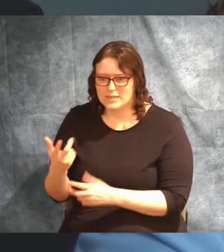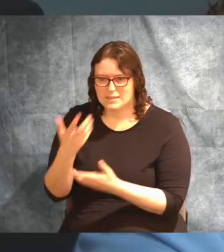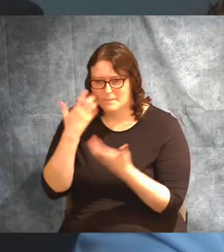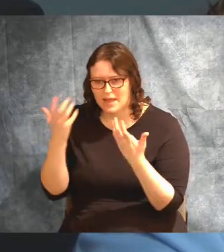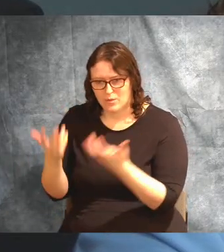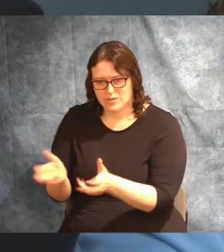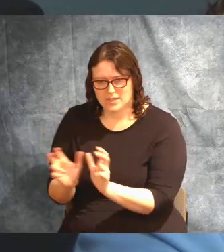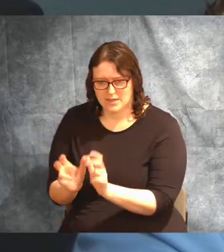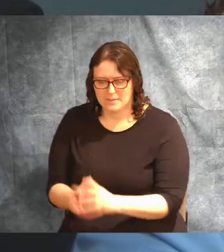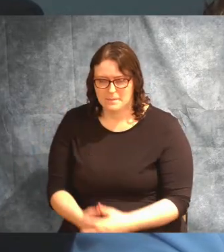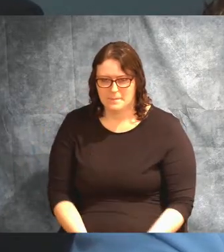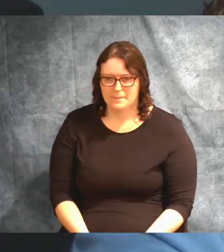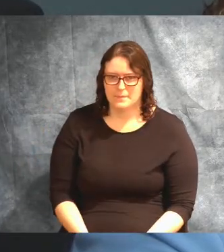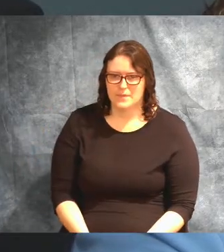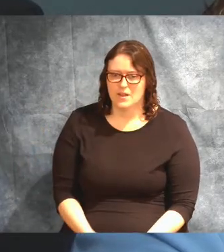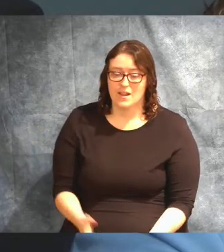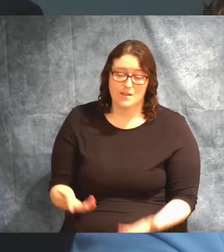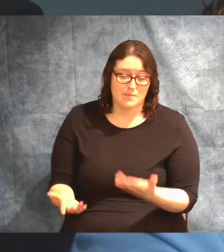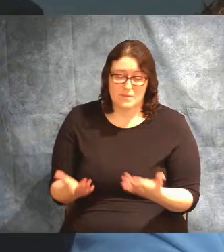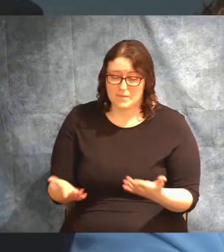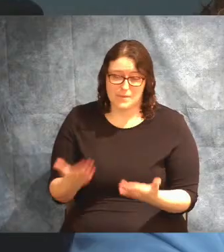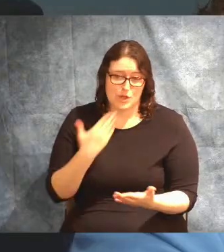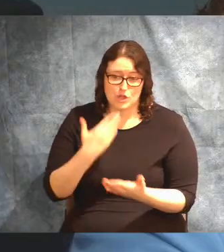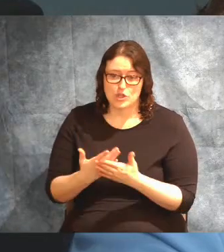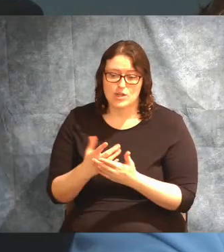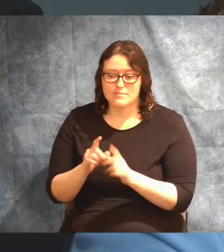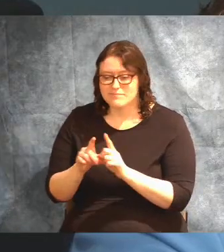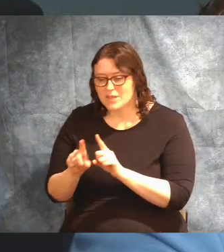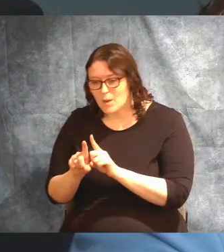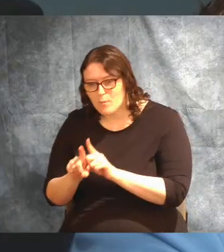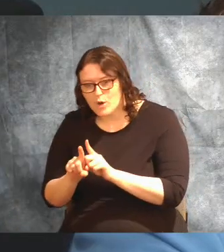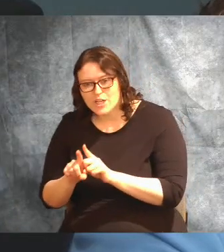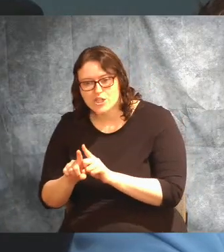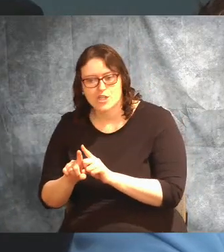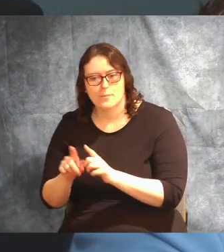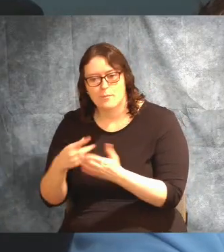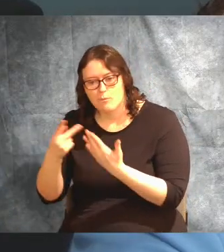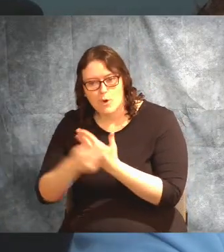Um, and I think it could be a good apprenticeship or something. We have some programs. So, I asked